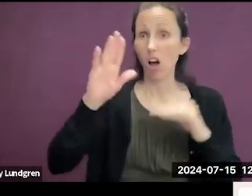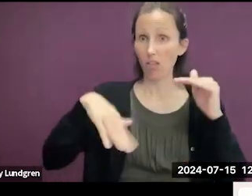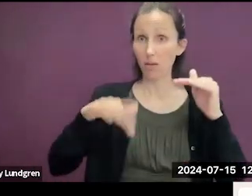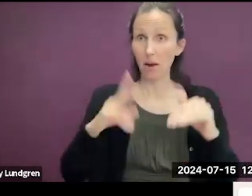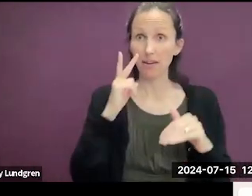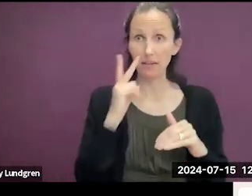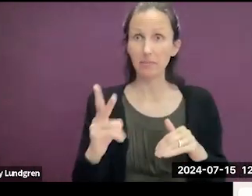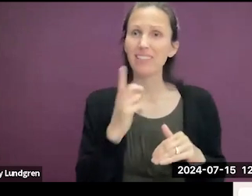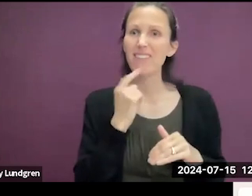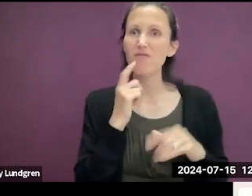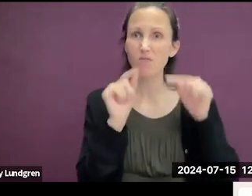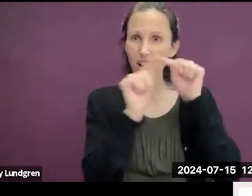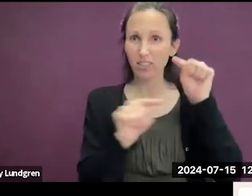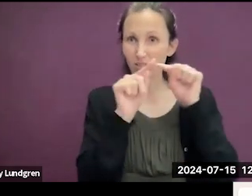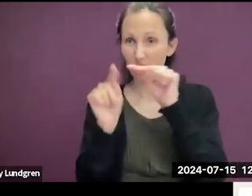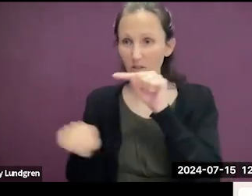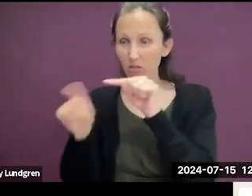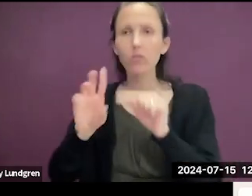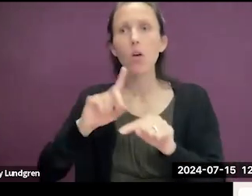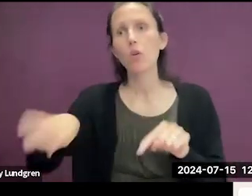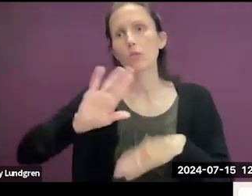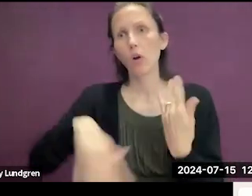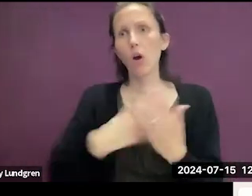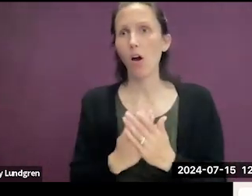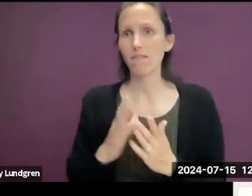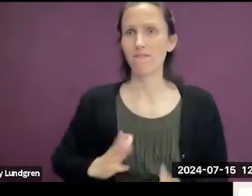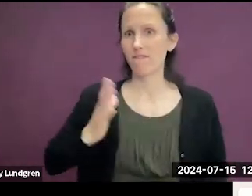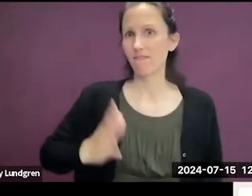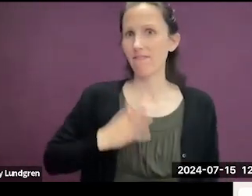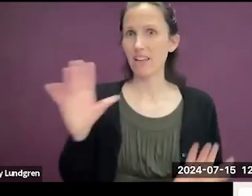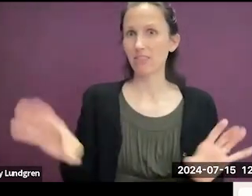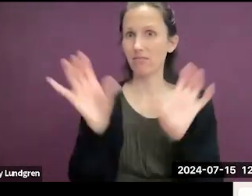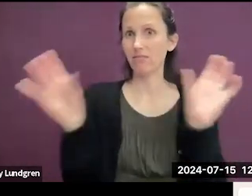those extra embellishments. Those can sometimes make the text harder to read,